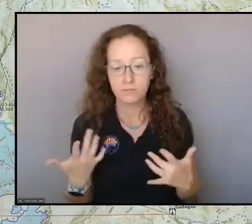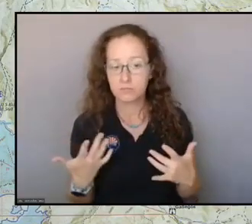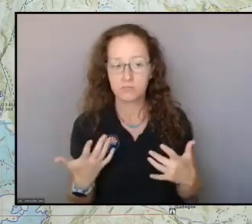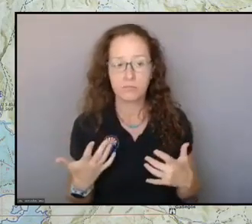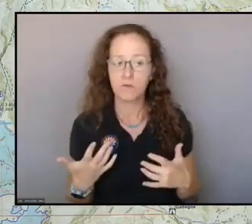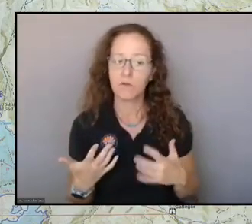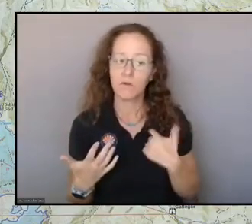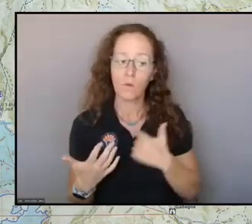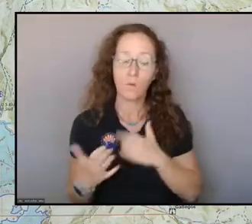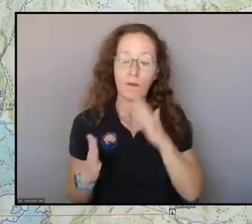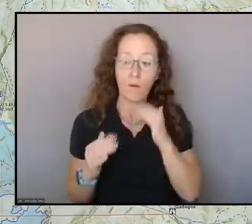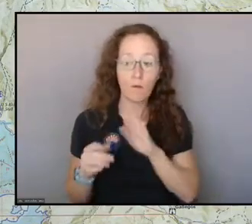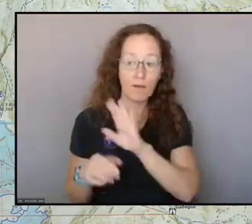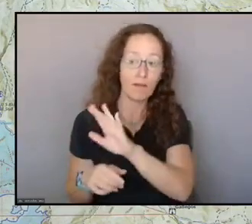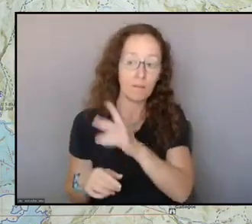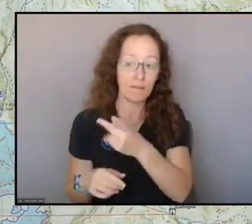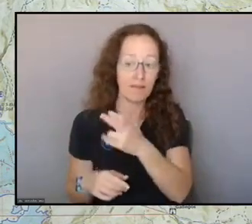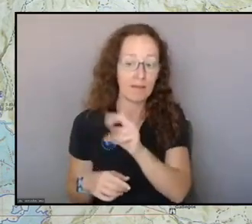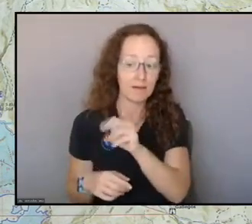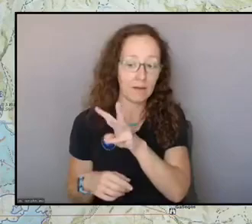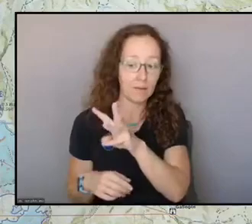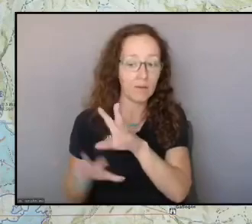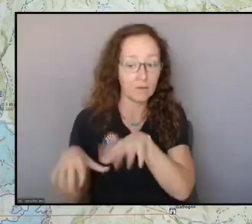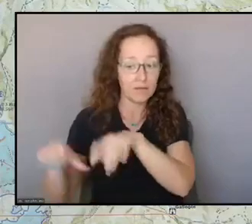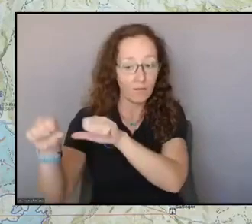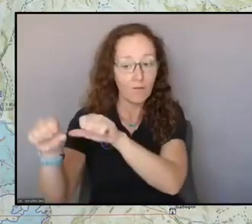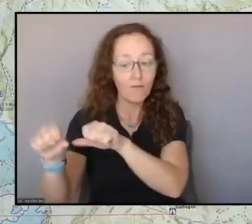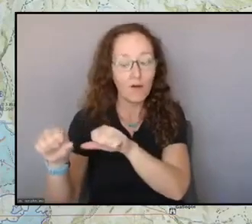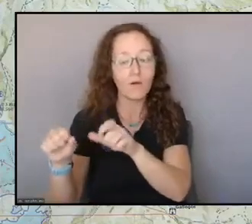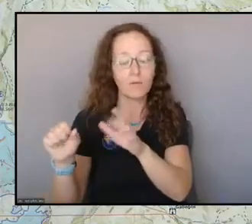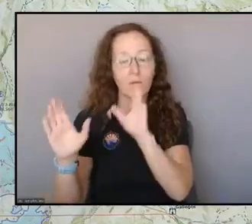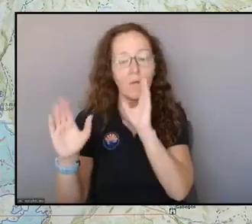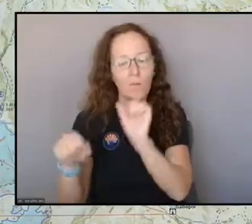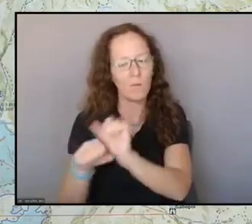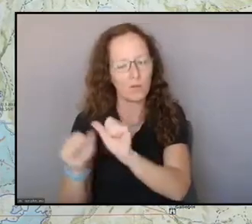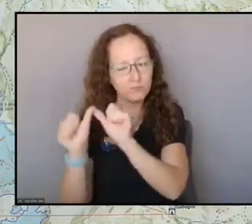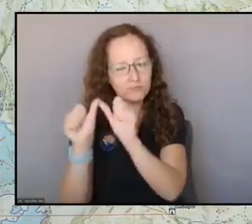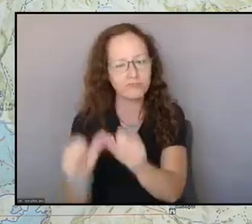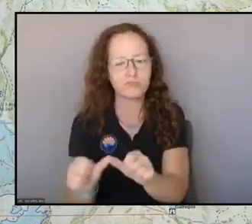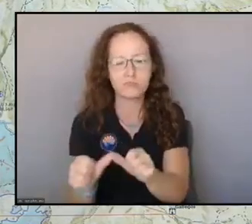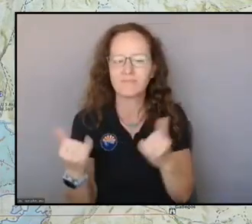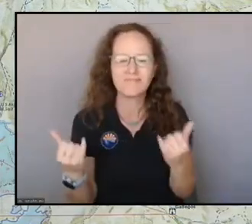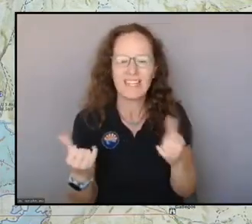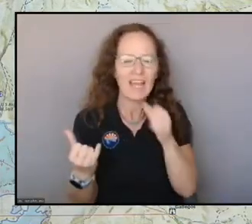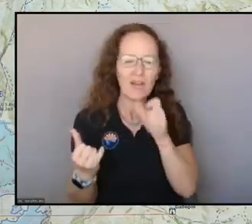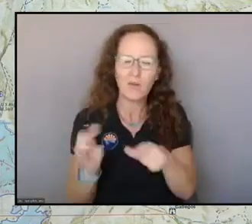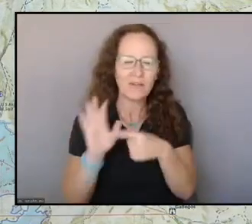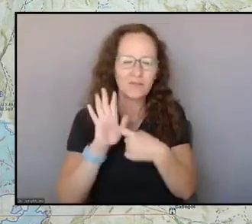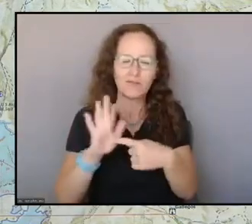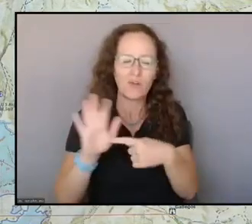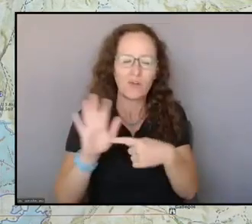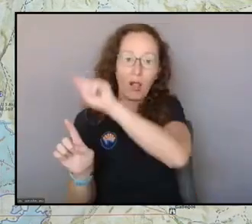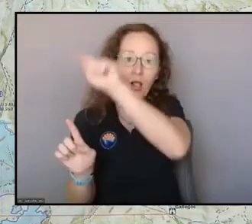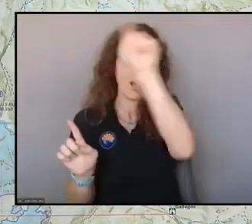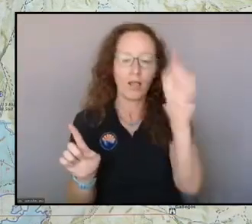ALLOW THAT TO CONTINUE AS PNW2 TEAM TAKES OVER. THERE IS NO NEED TO GO TO THE MAP TODAY, BECAUSE THE